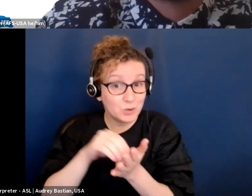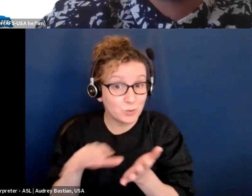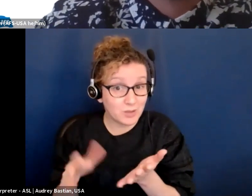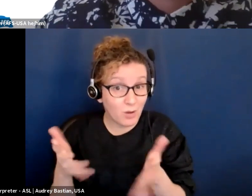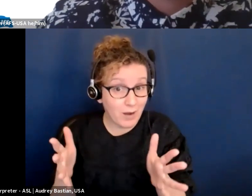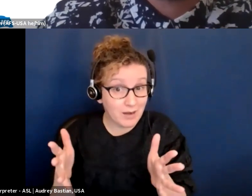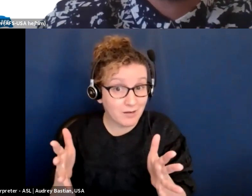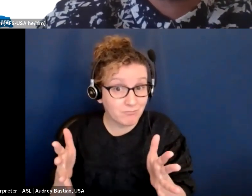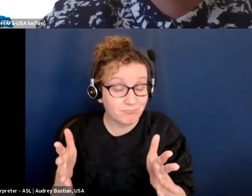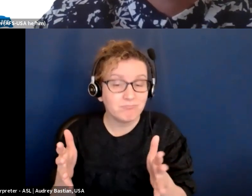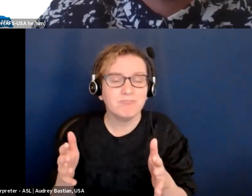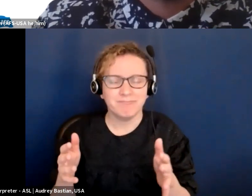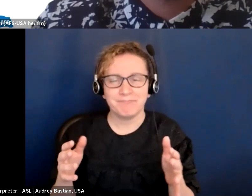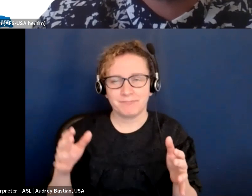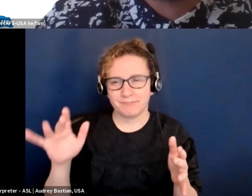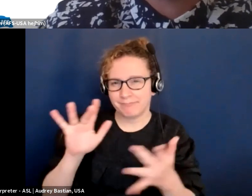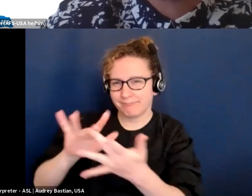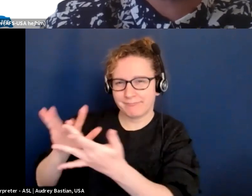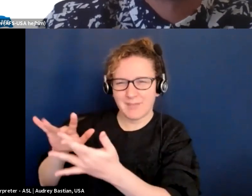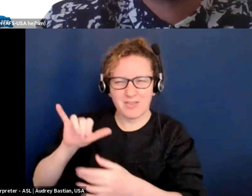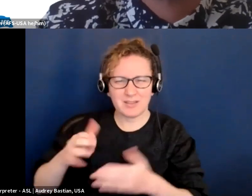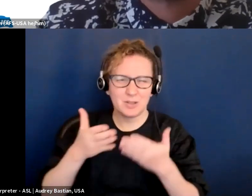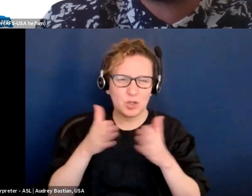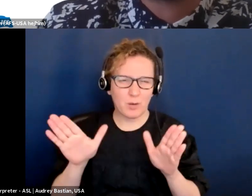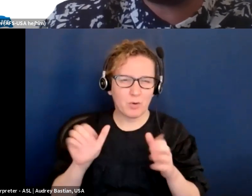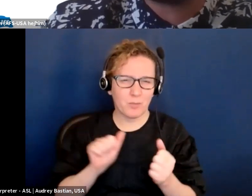That would be the general approach we would take with it as it is a lot of coordinating